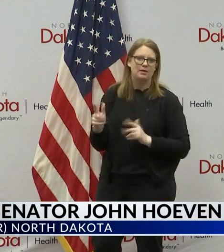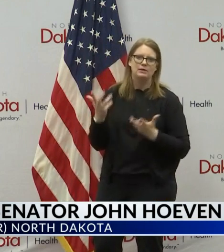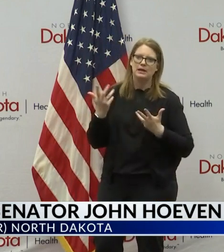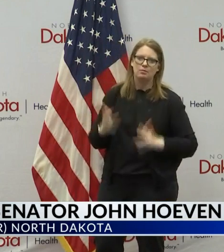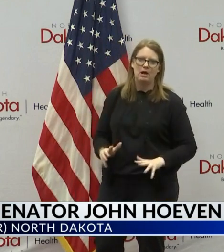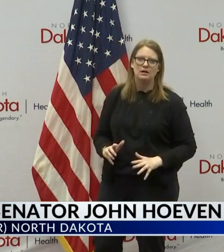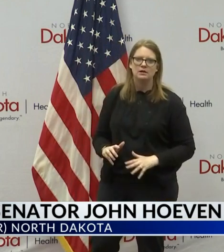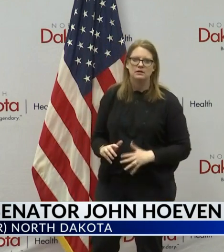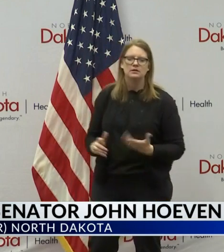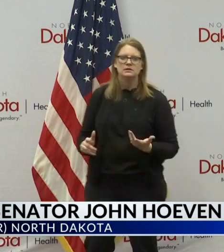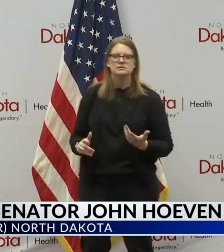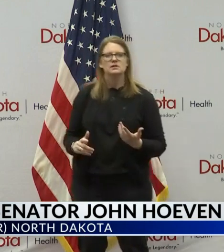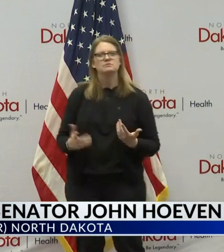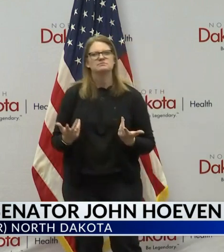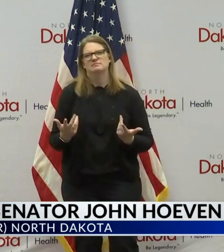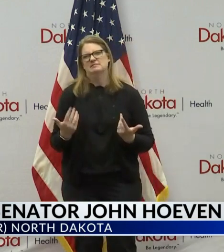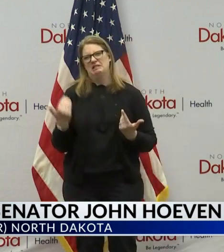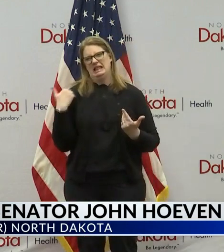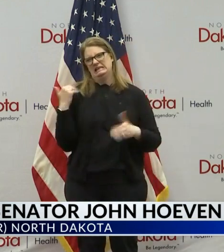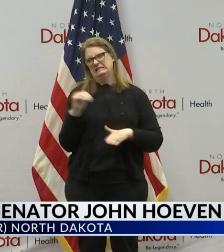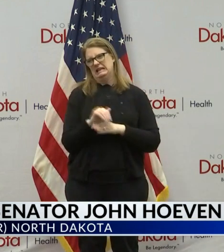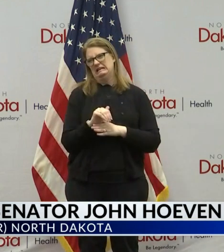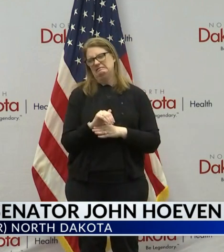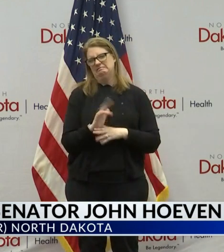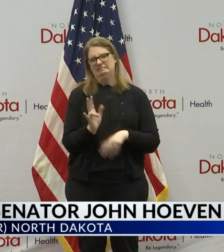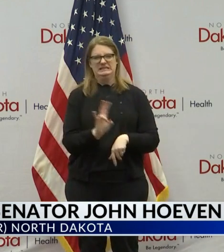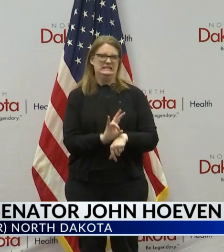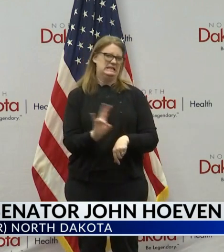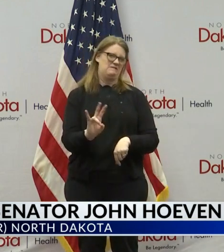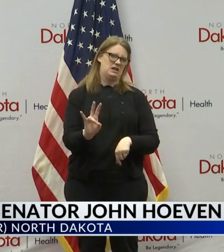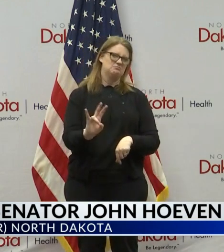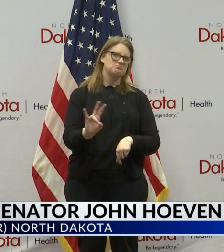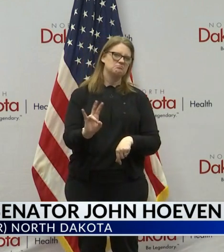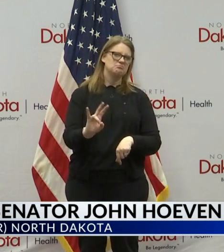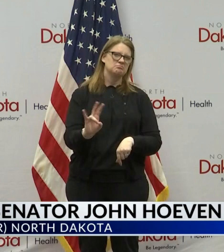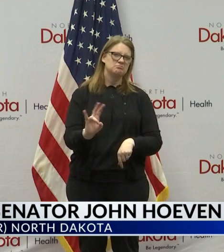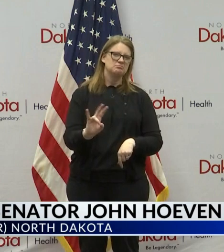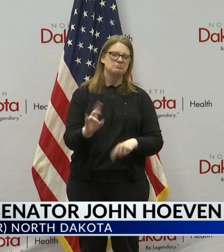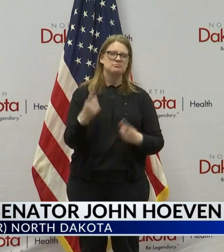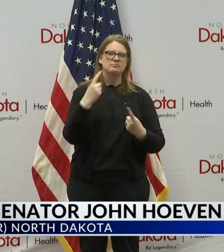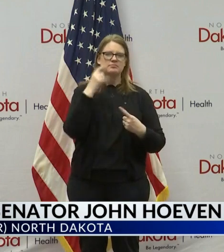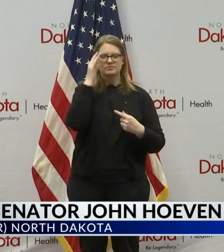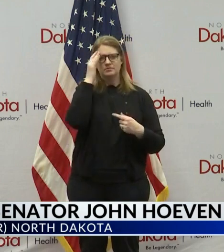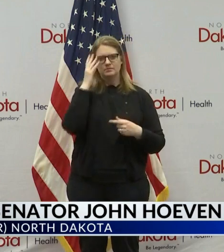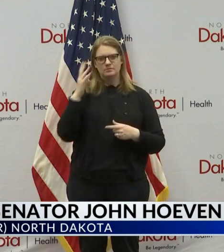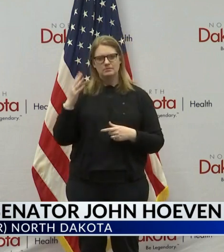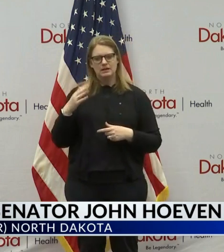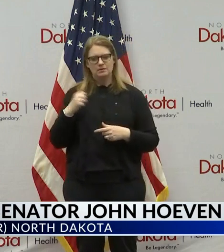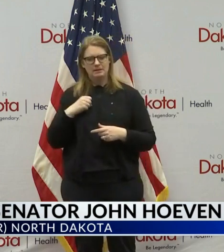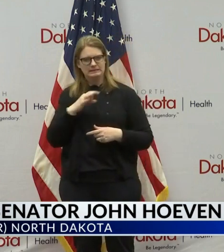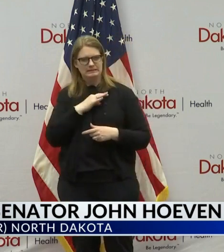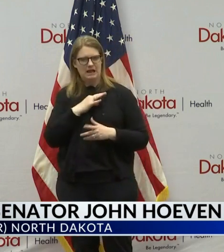RATHER THAN HAVING TO PASS THE LEGISLATION BECAUSE WE WANTED TO GET IT SOONER.